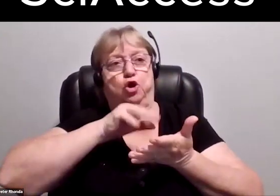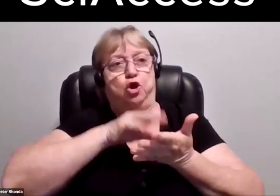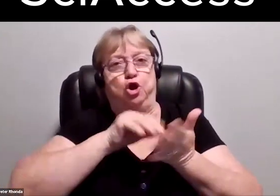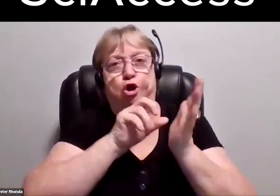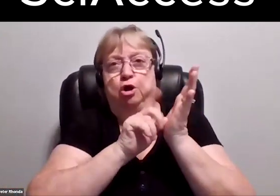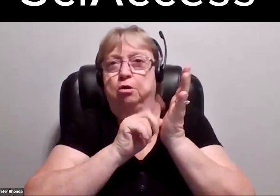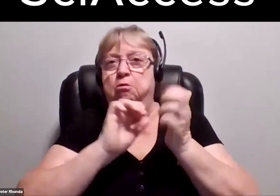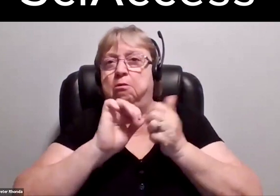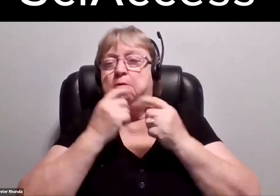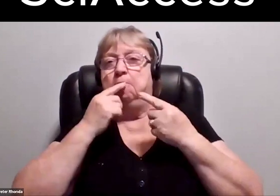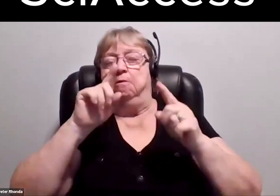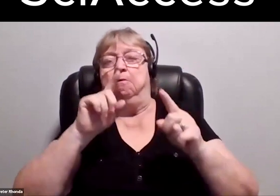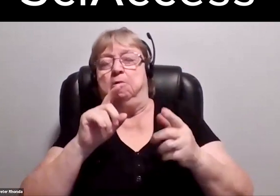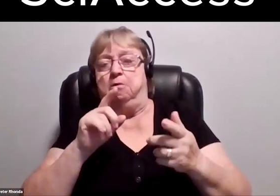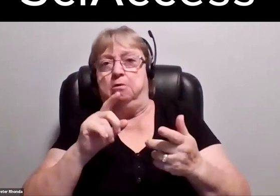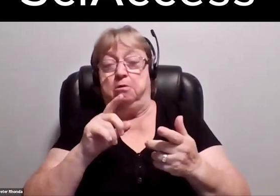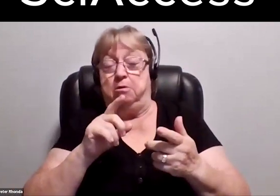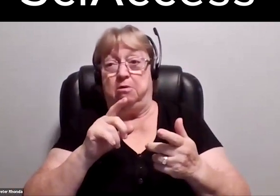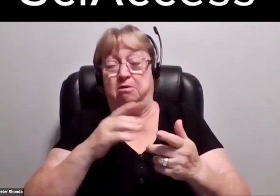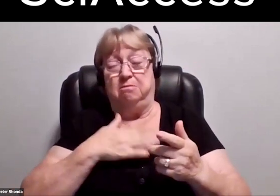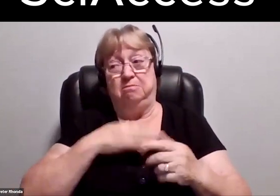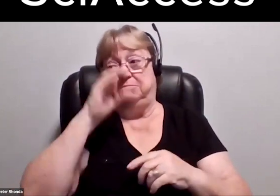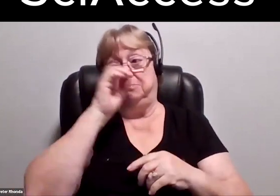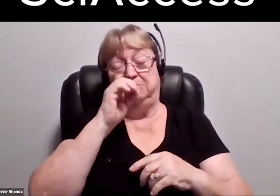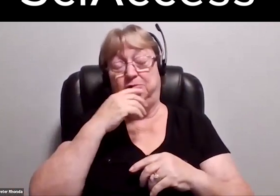and it has been, in my opinion, an incredible success,